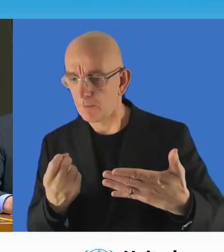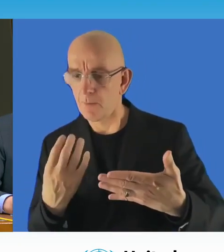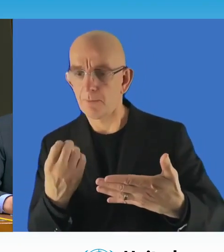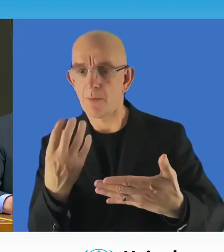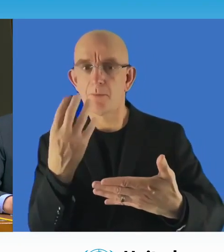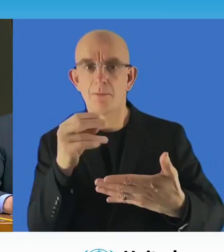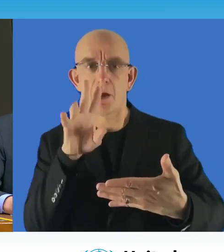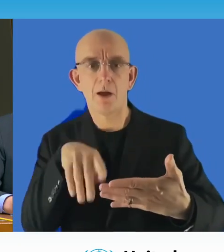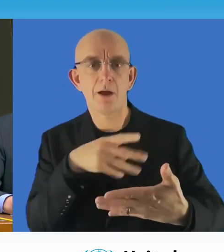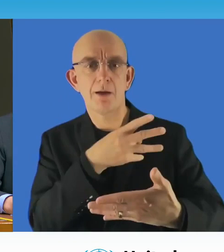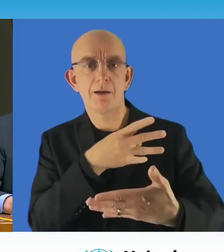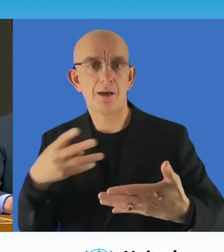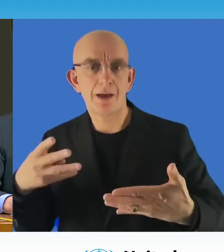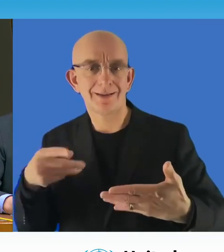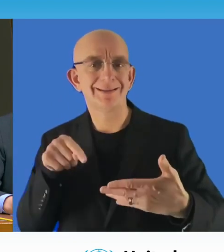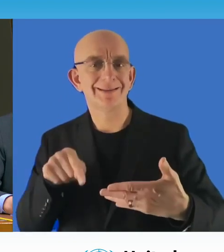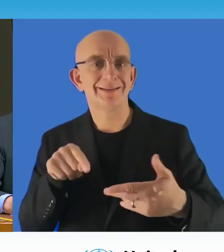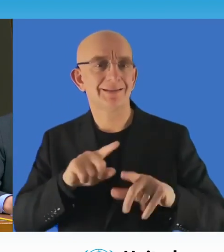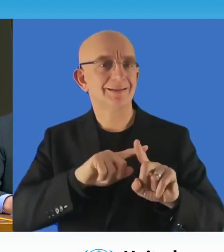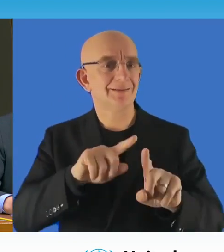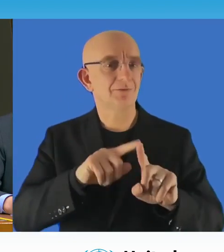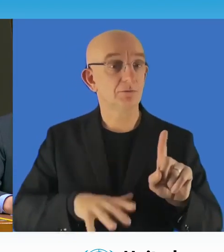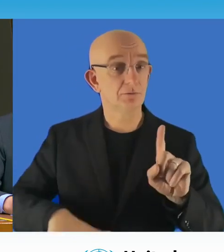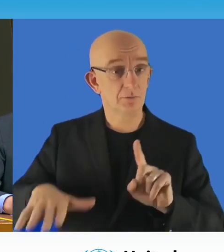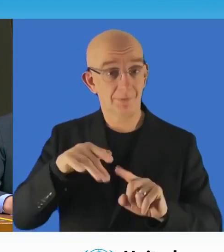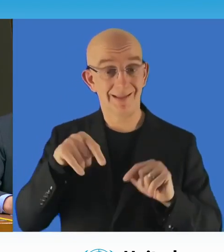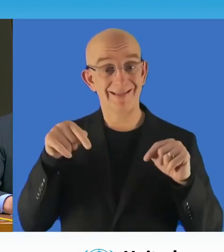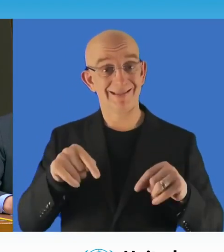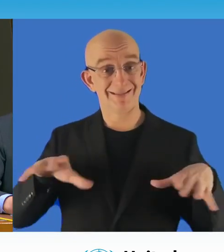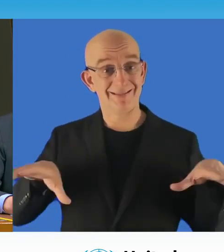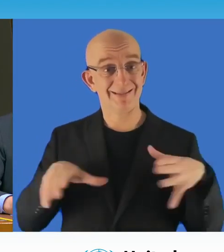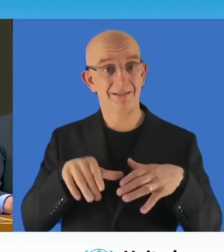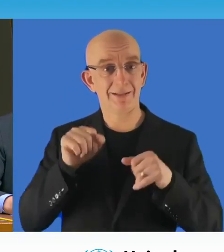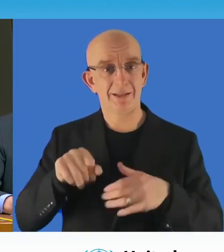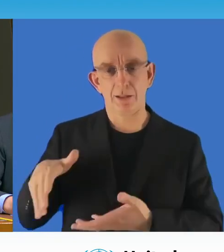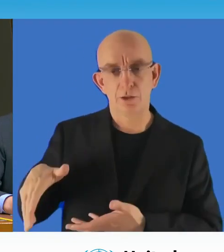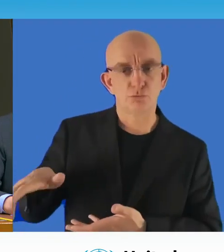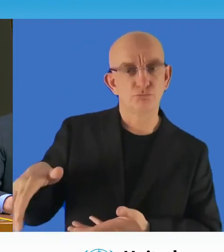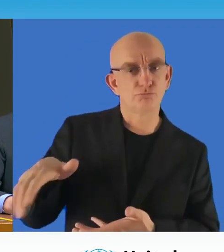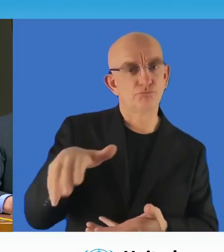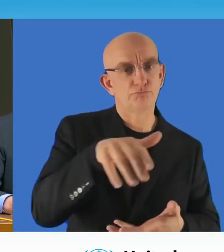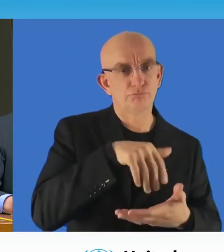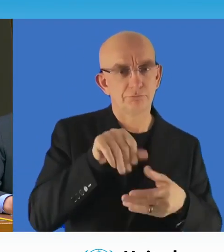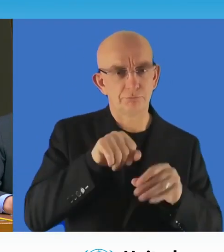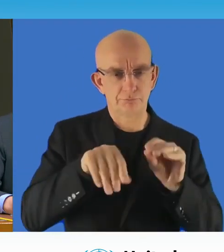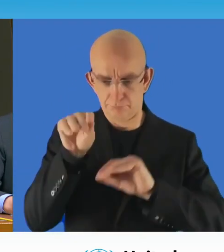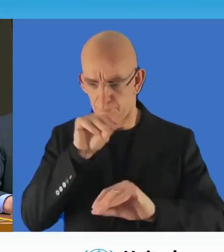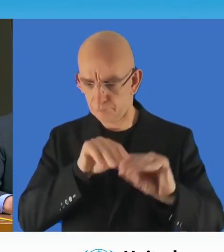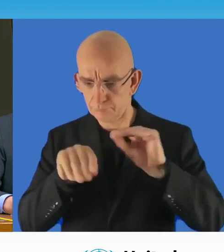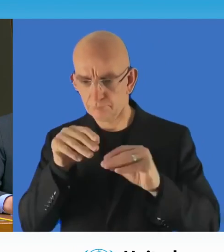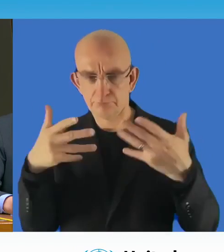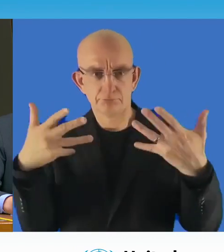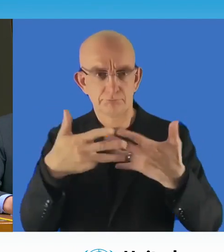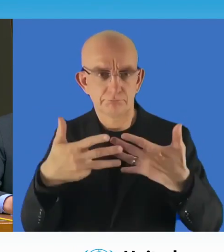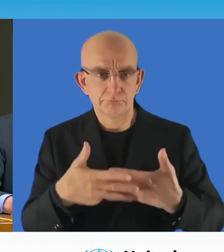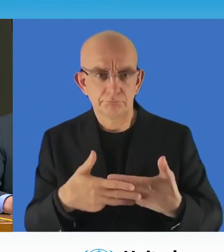sources and provide a userfriendly and accessible interface whereby data users will be able to